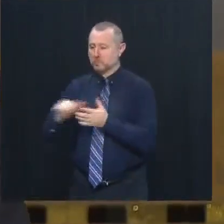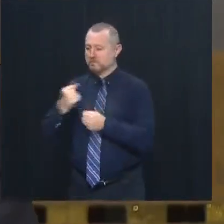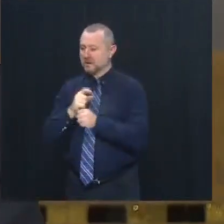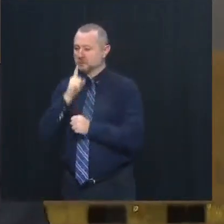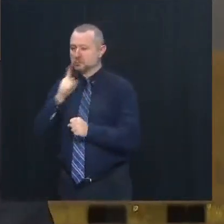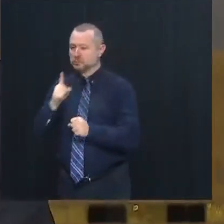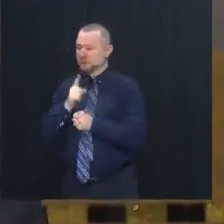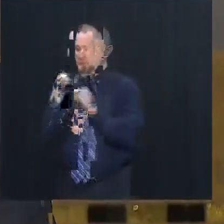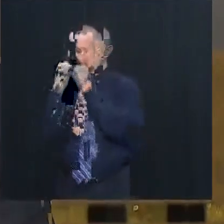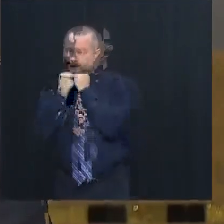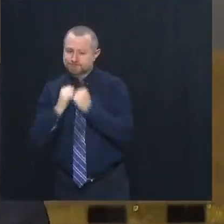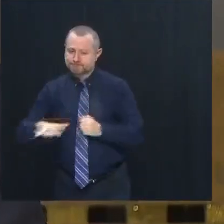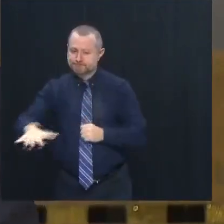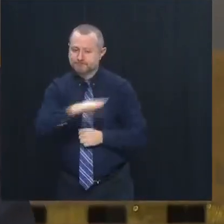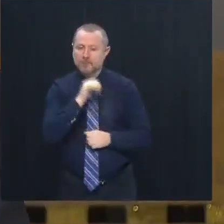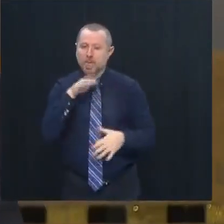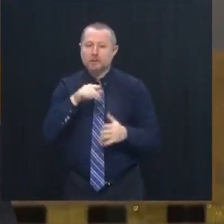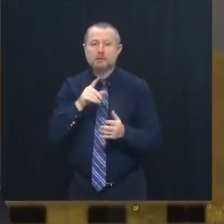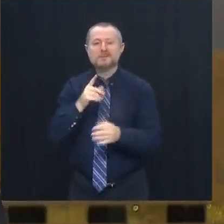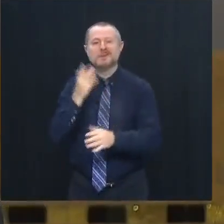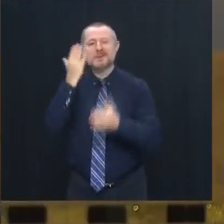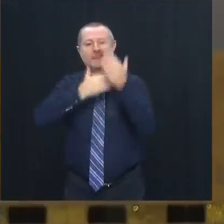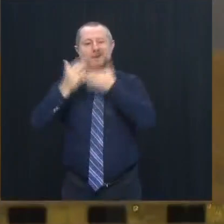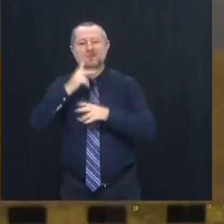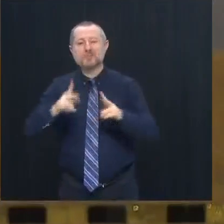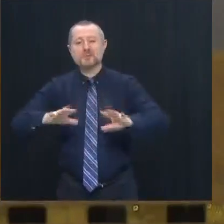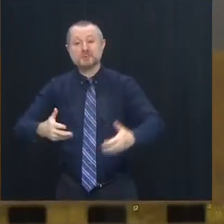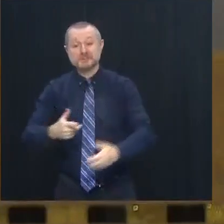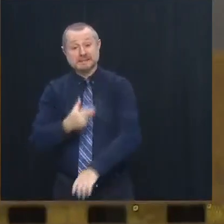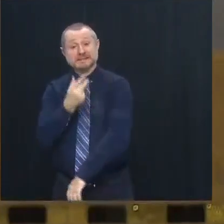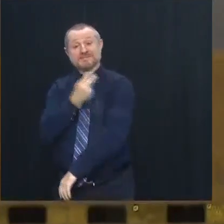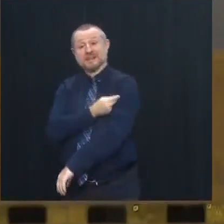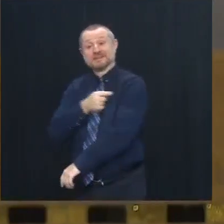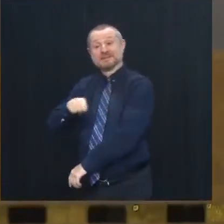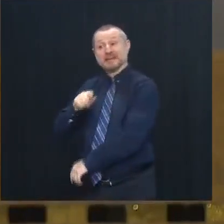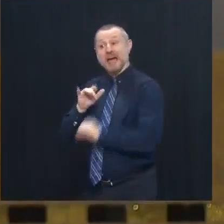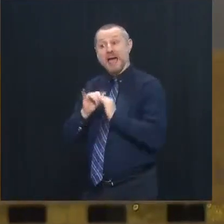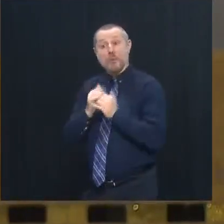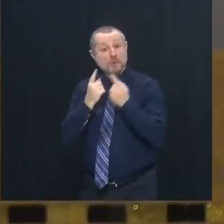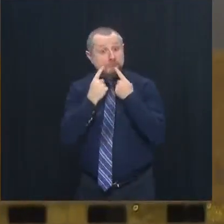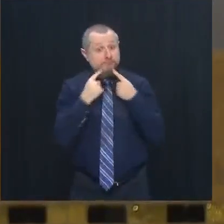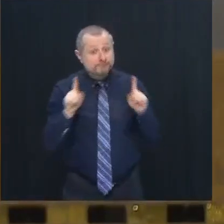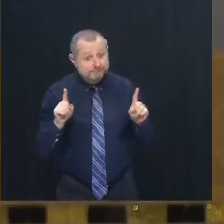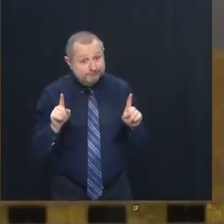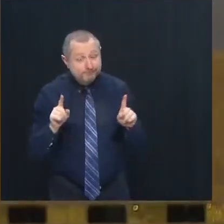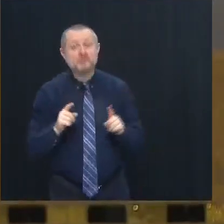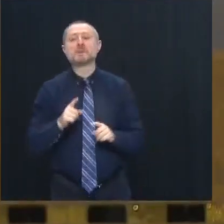NEW YORK MUST MAKE SURE THAT WE MUST RESTORE TRUST IN